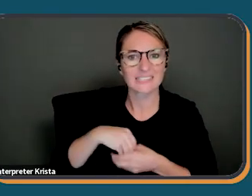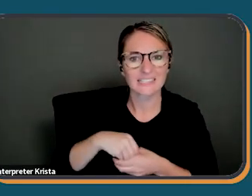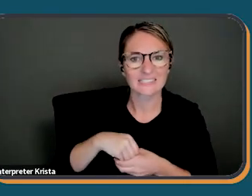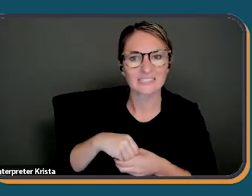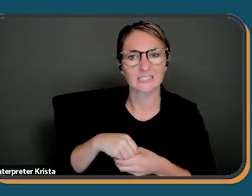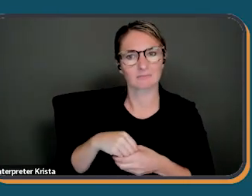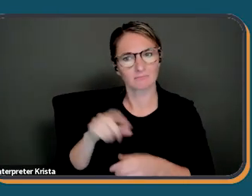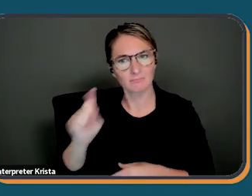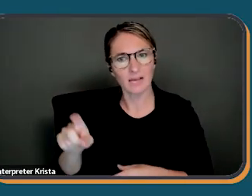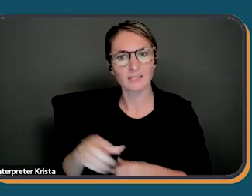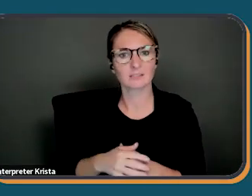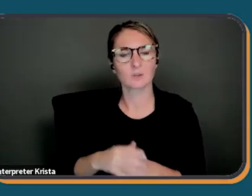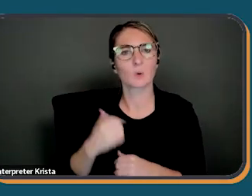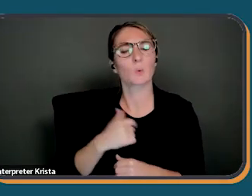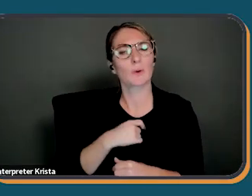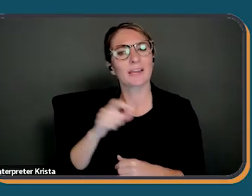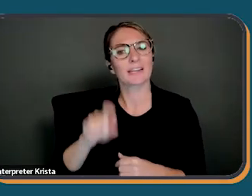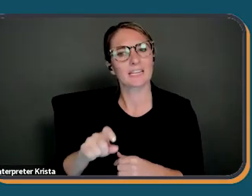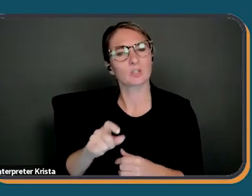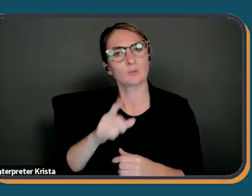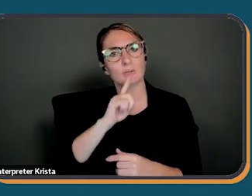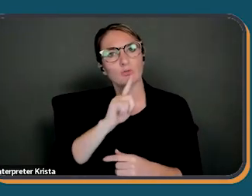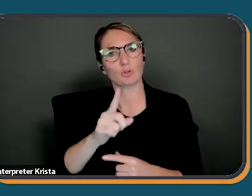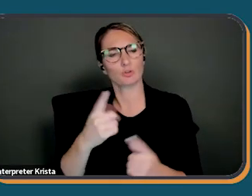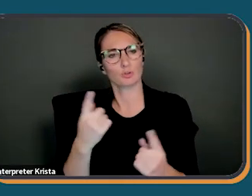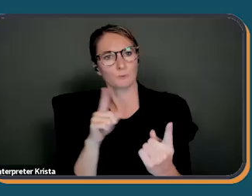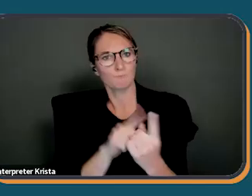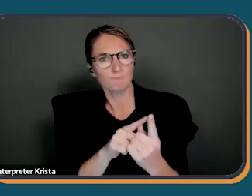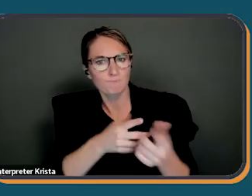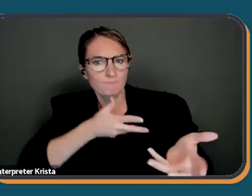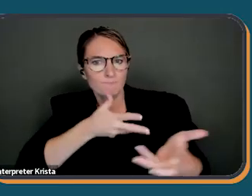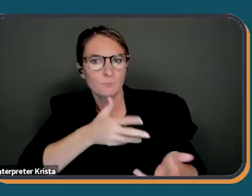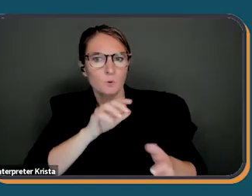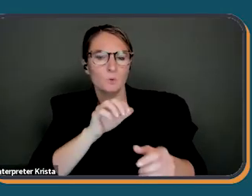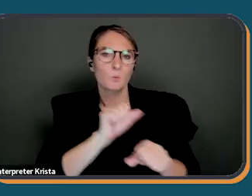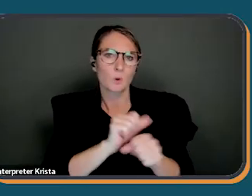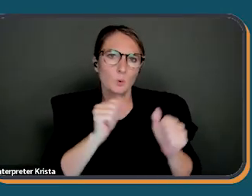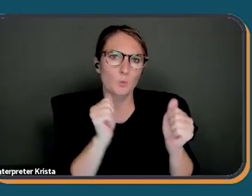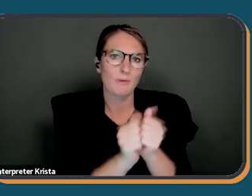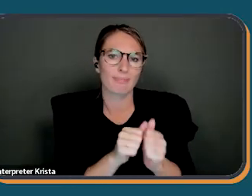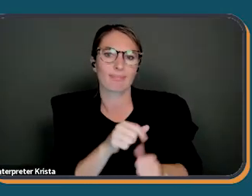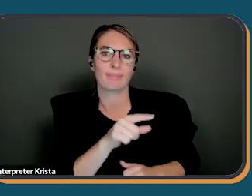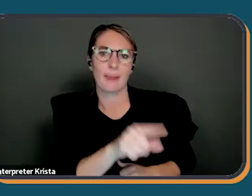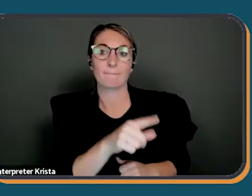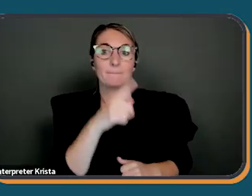because they are doing their imperfect best to respond to emotional pain and or distress